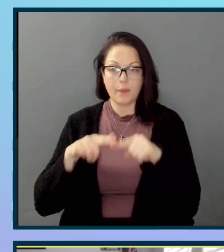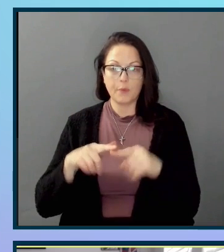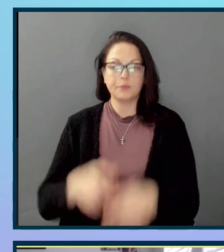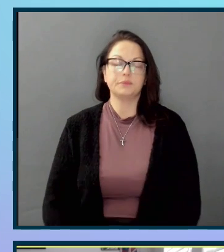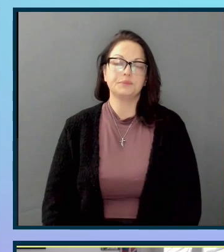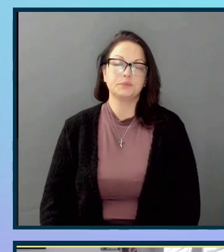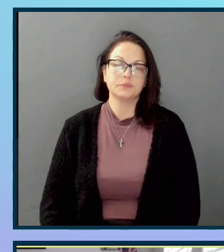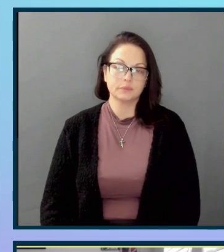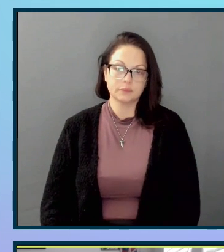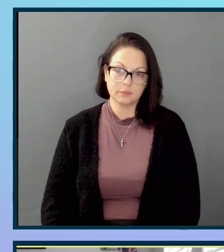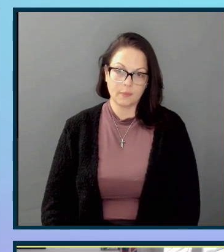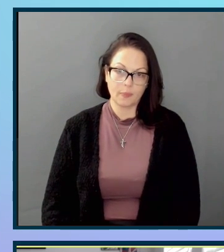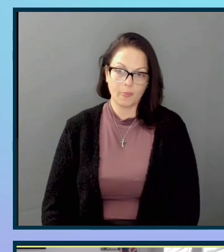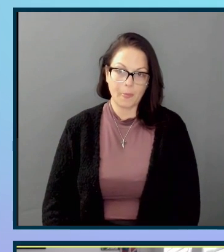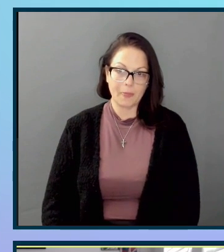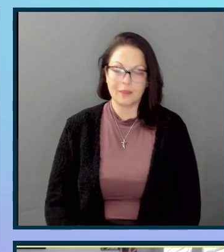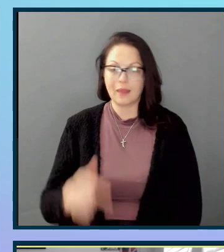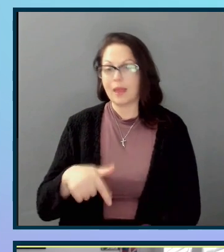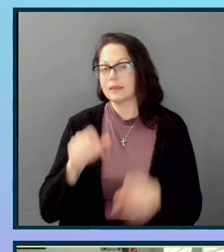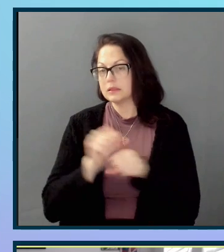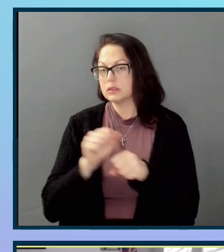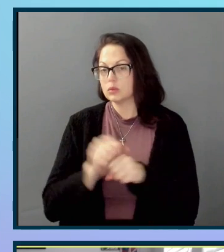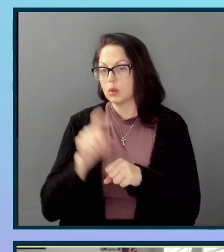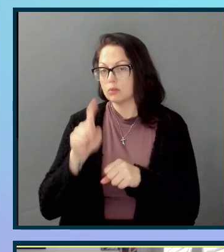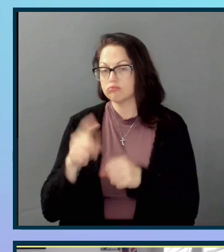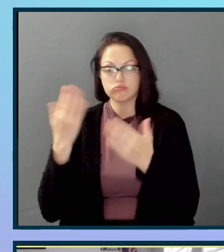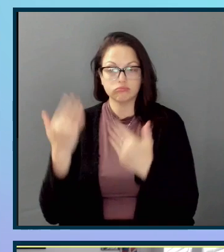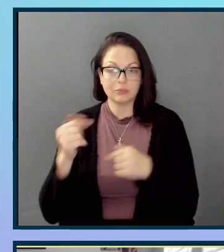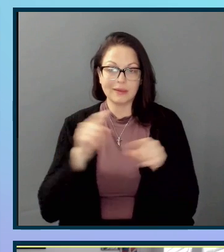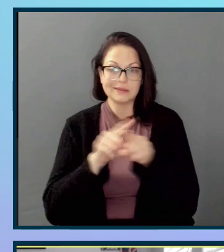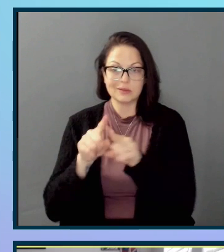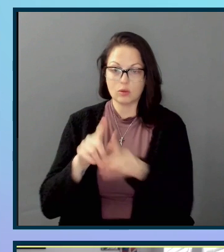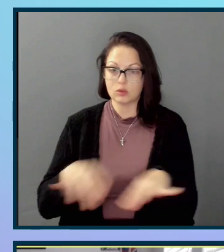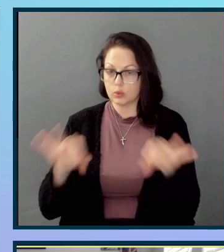that these work as expected. And it's also important to allow